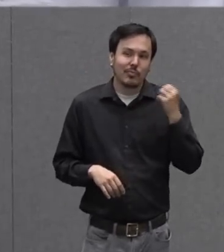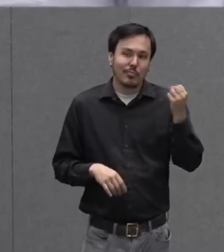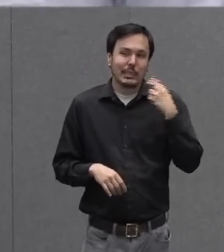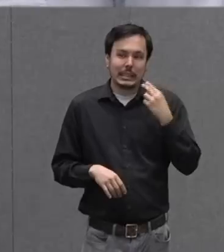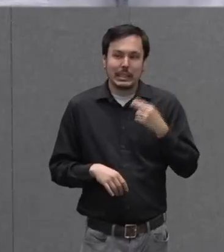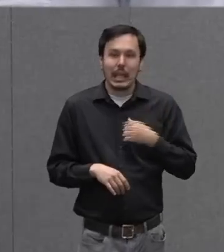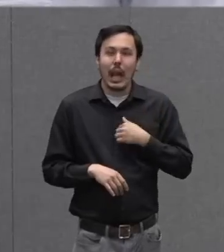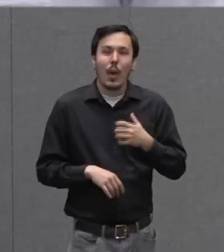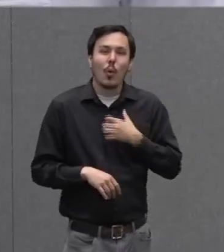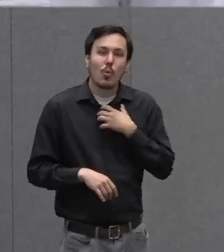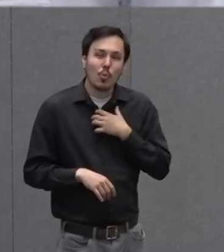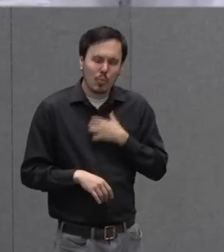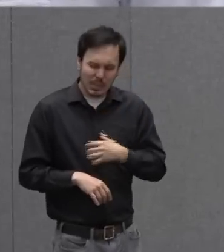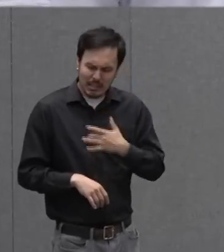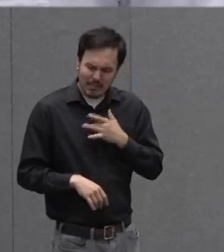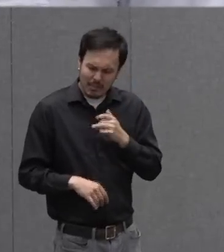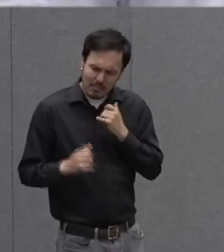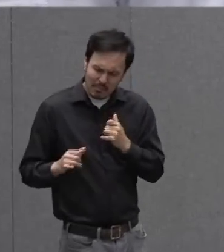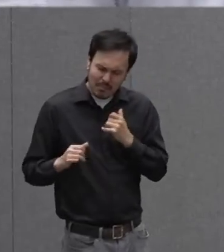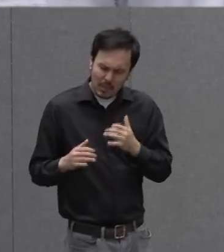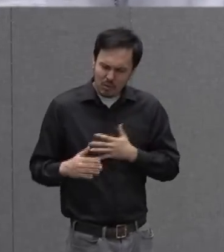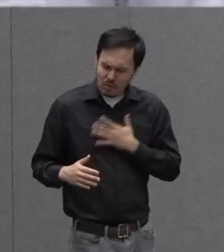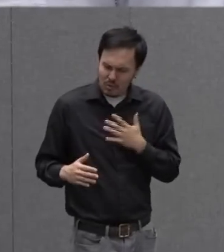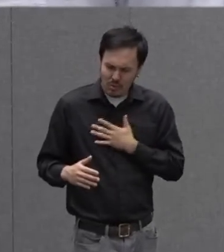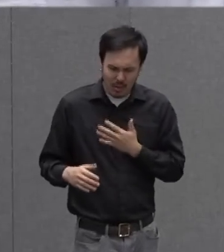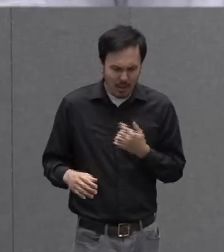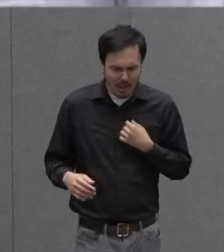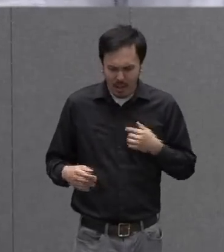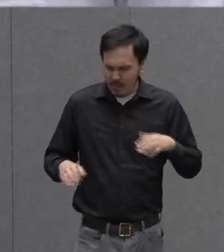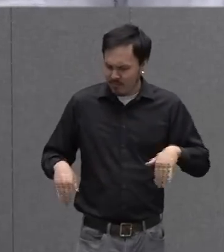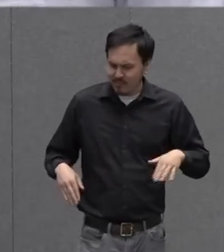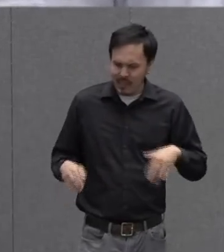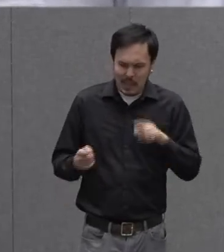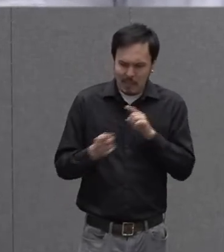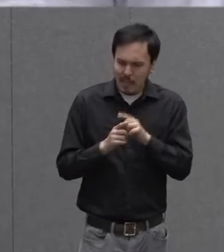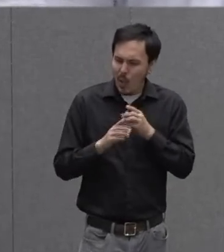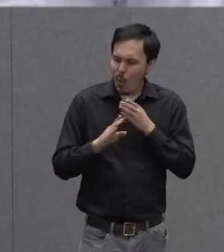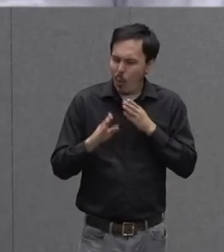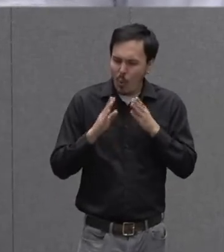I wish I felt your joy, Scissors, for I have to meet a warrior who can beat me.